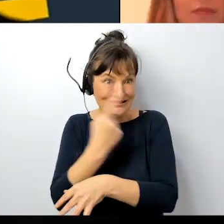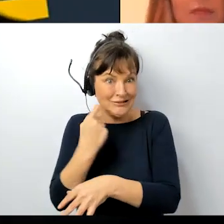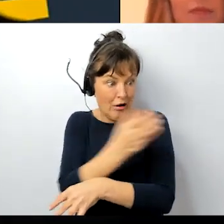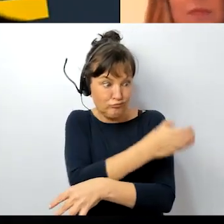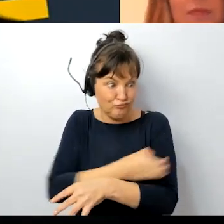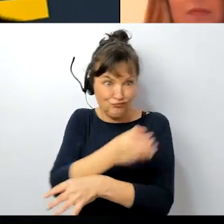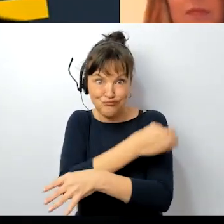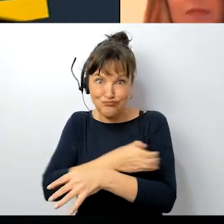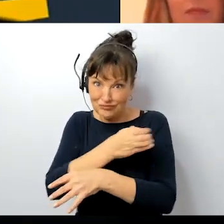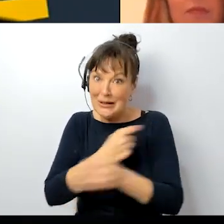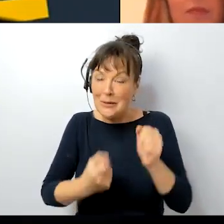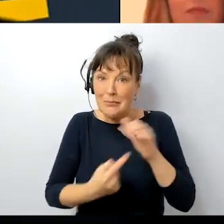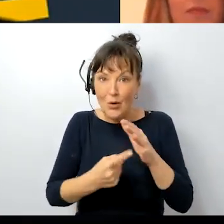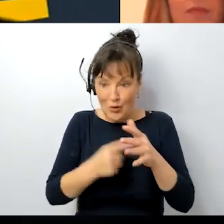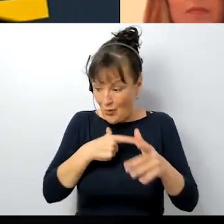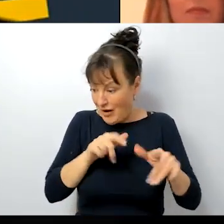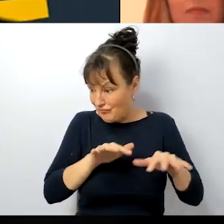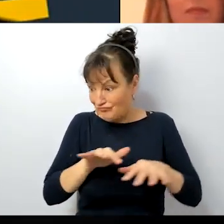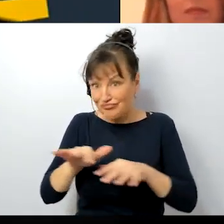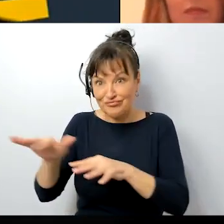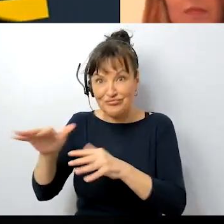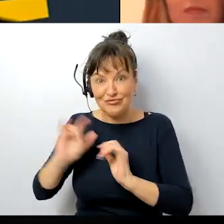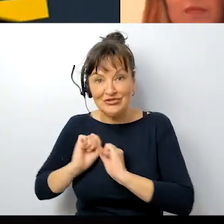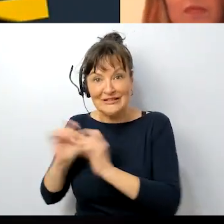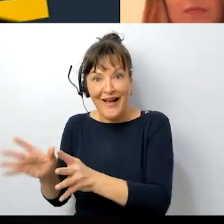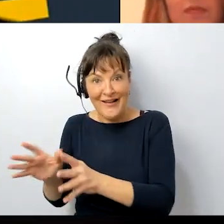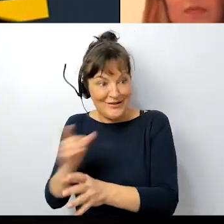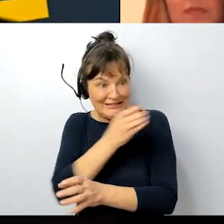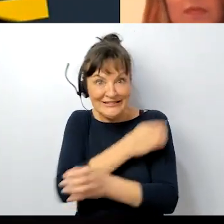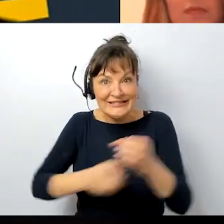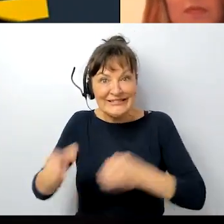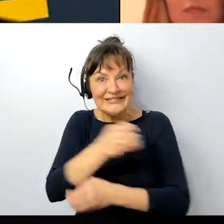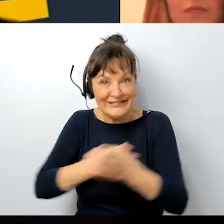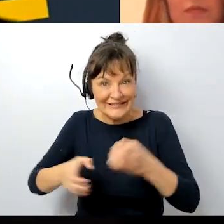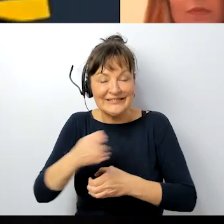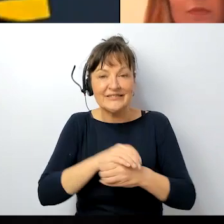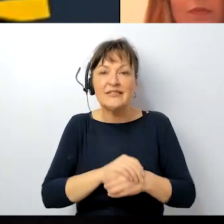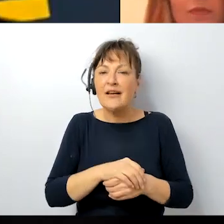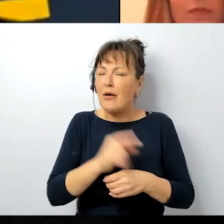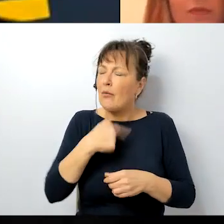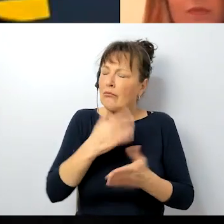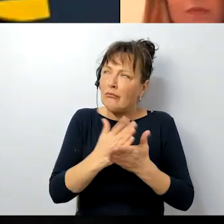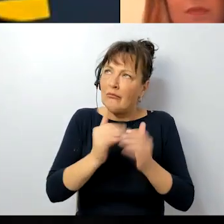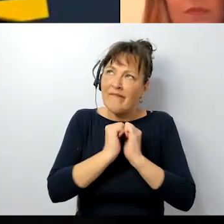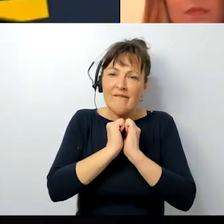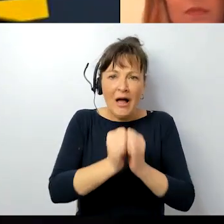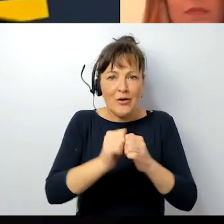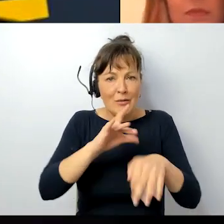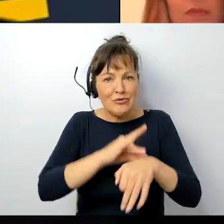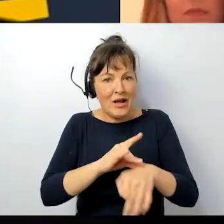apprentices are really important and as such, and Danielle is one of them, we really value them. So